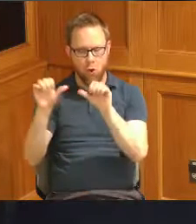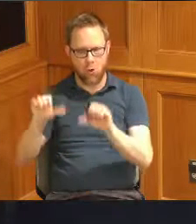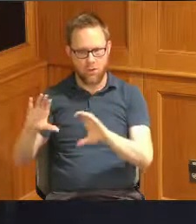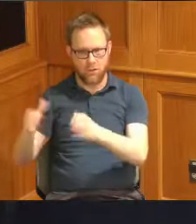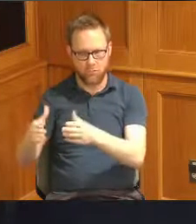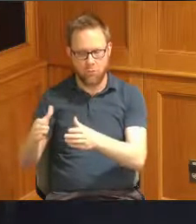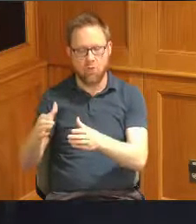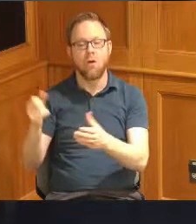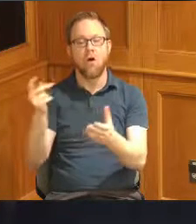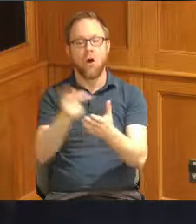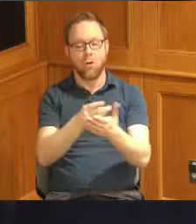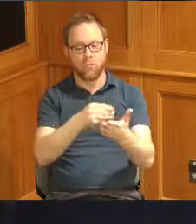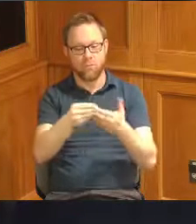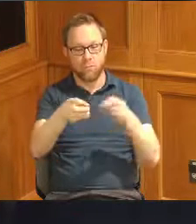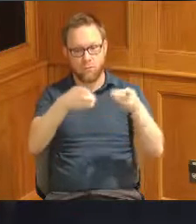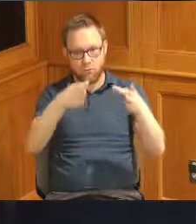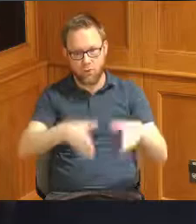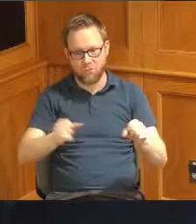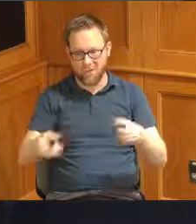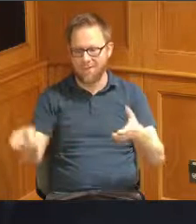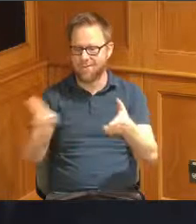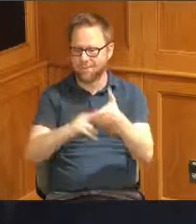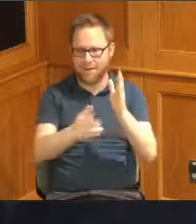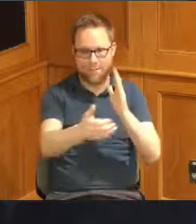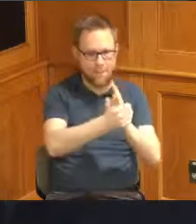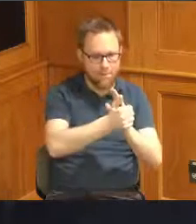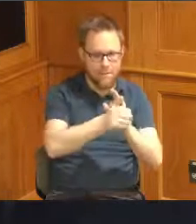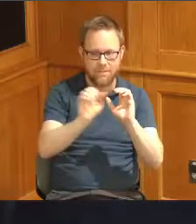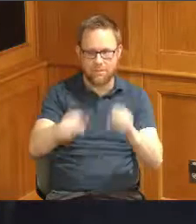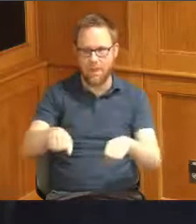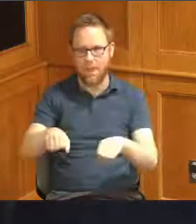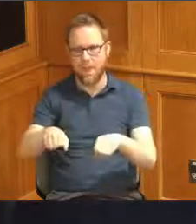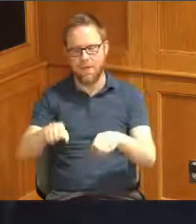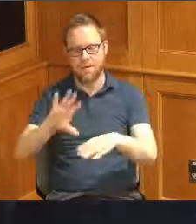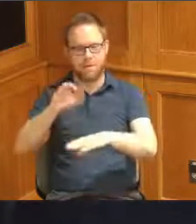to sign amendments and purchase and to affect purchase orders assuming it's within the budget